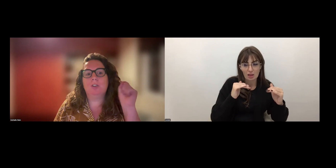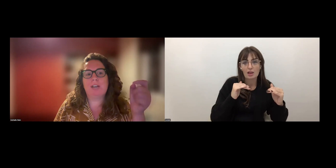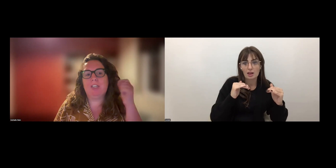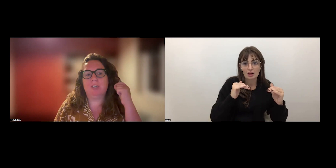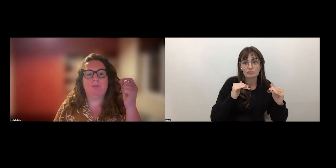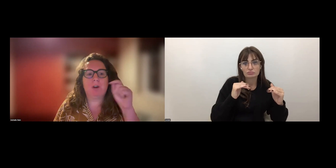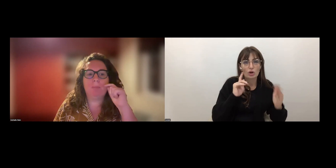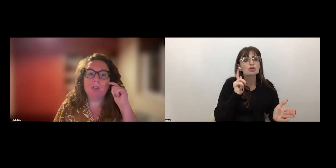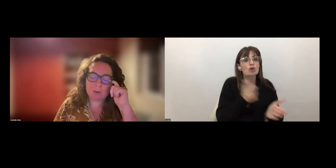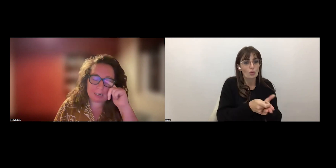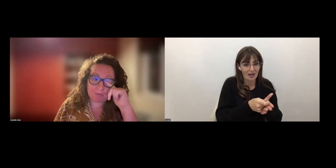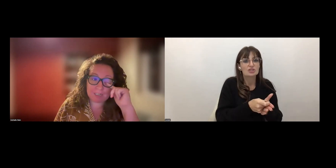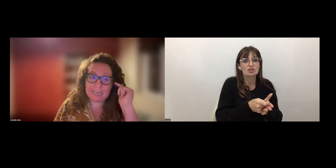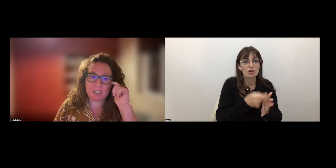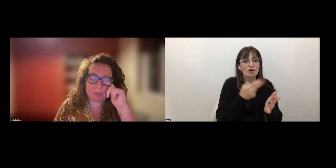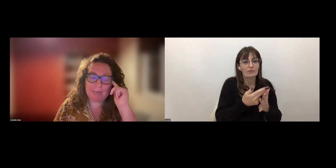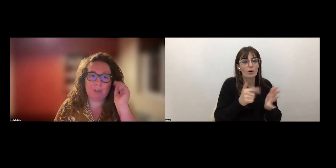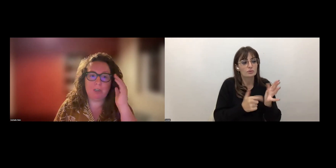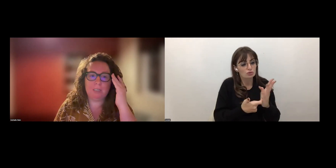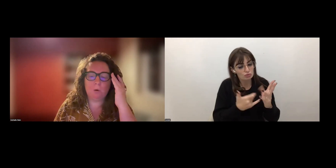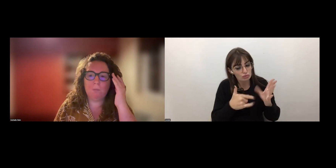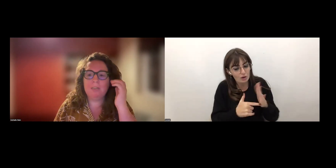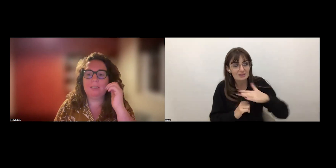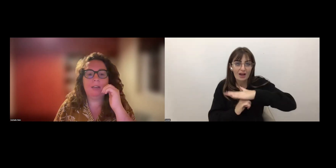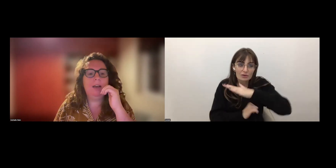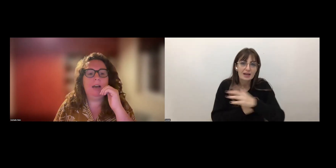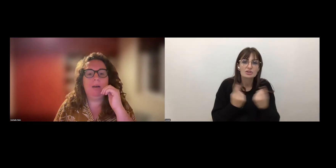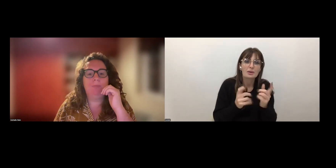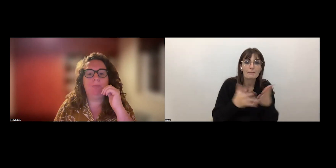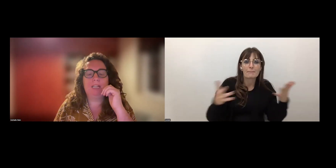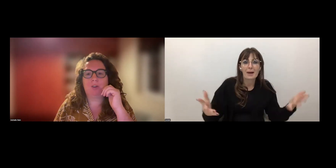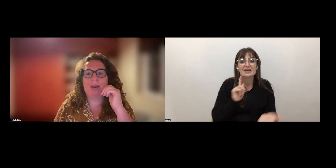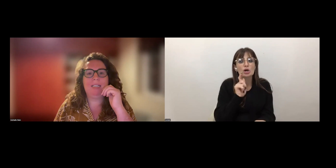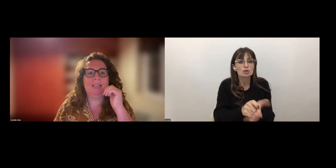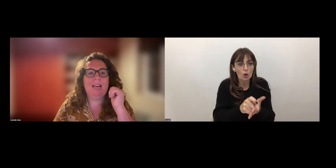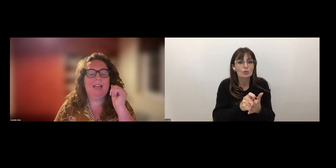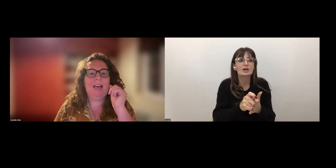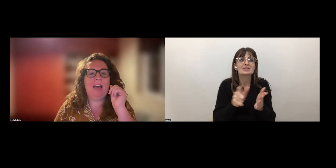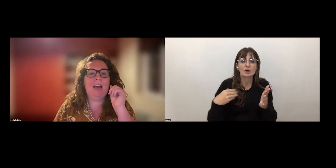donations from trusts and foundations, major donors and corporates. That is great.